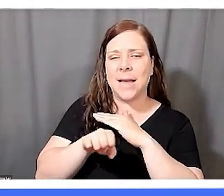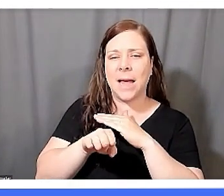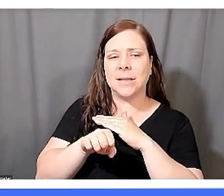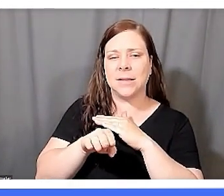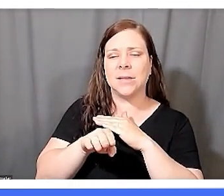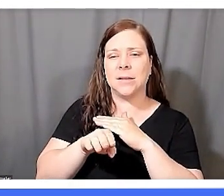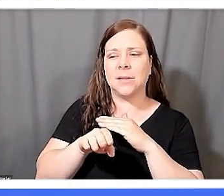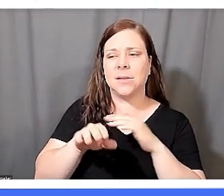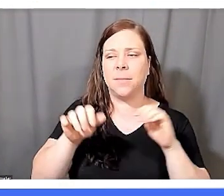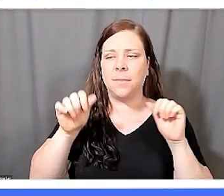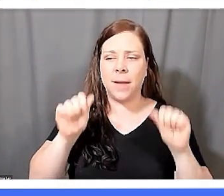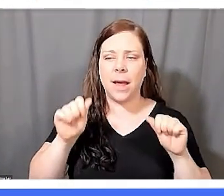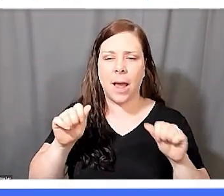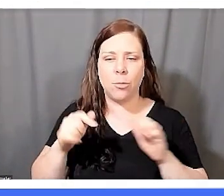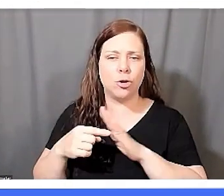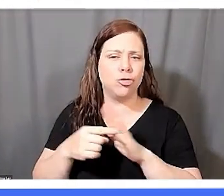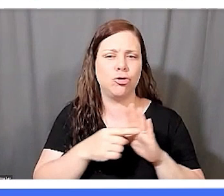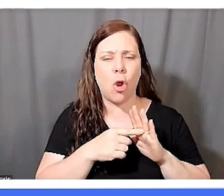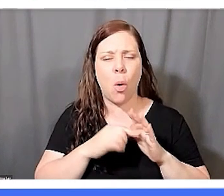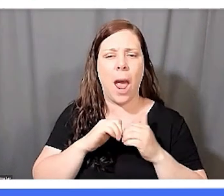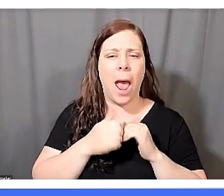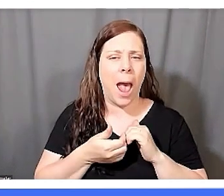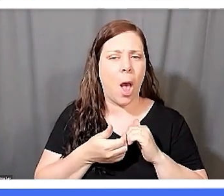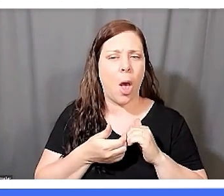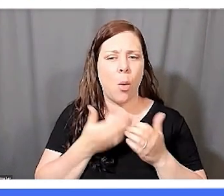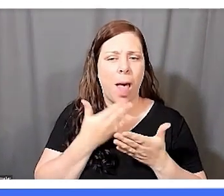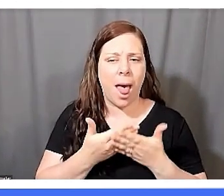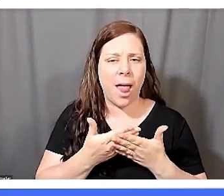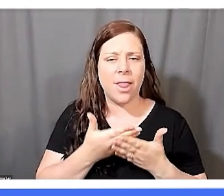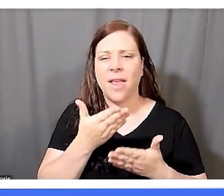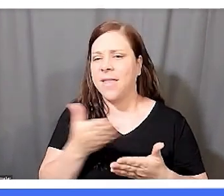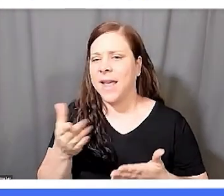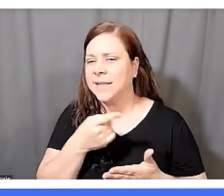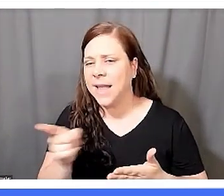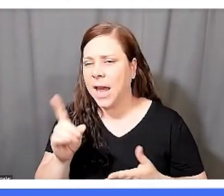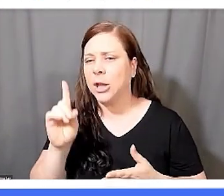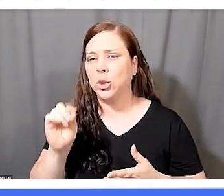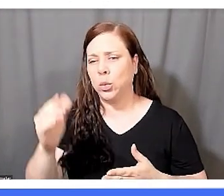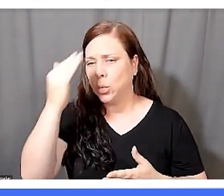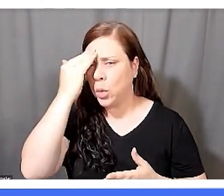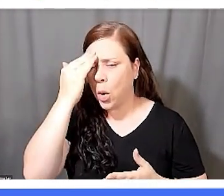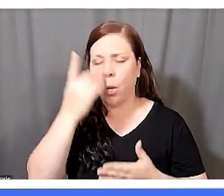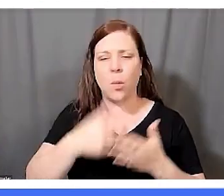able to show how well they like the things that they do know and what they're able to do? So some barriers,